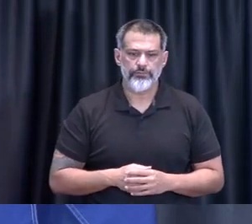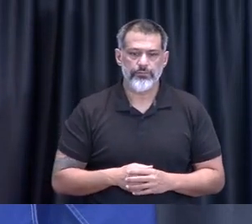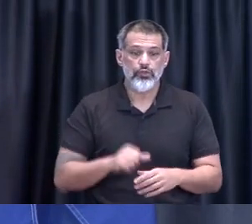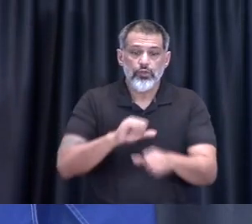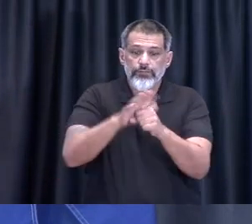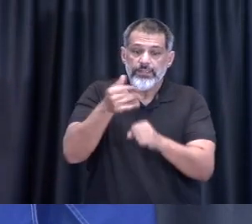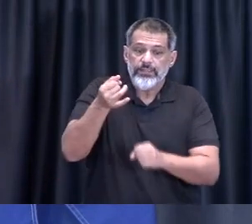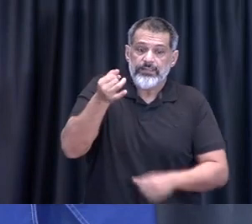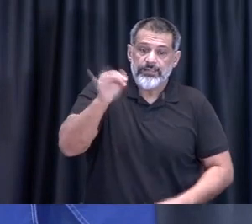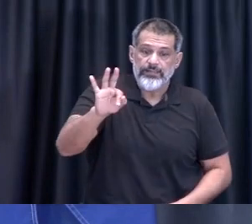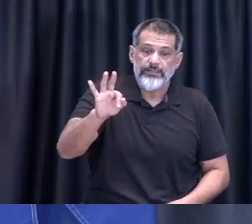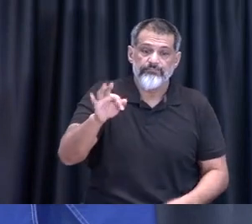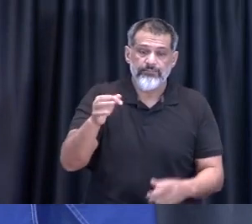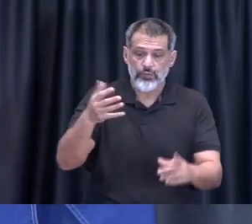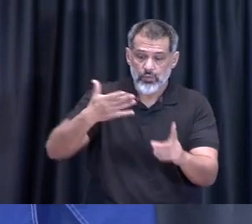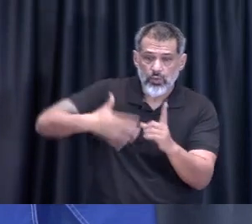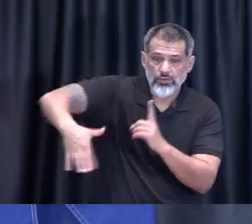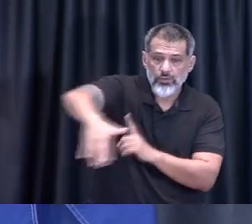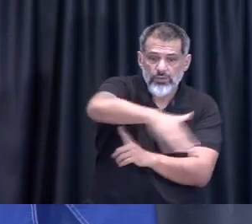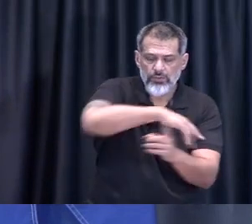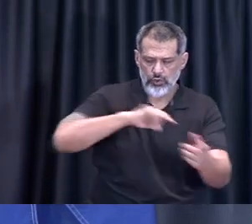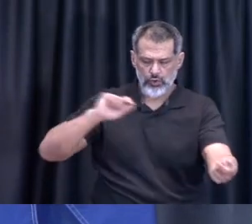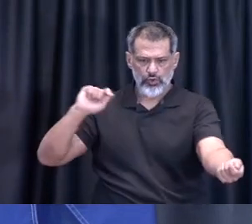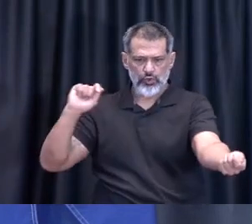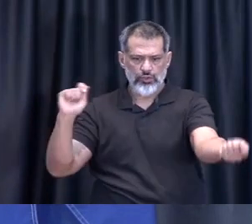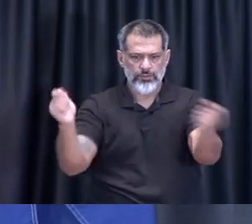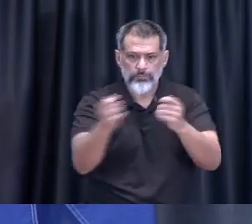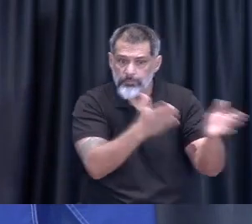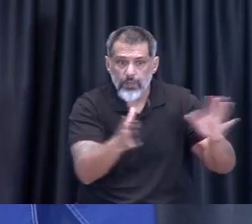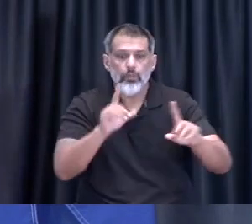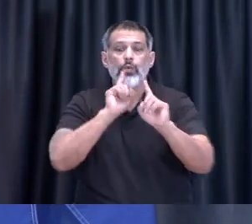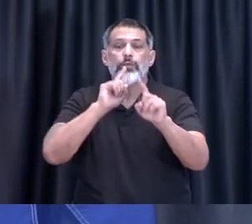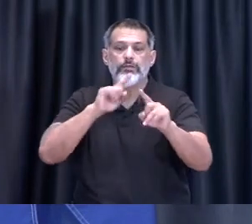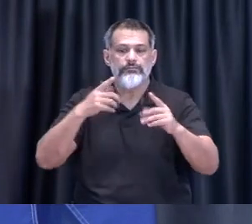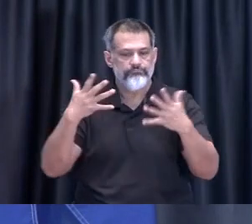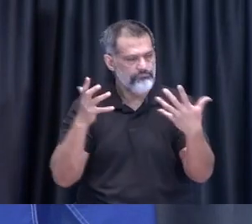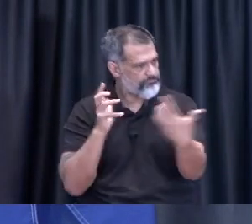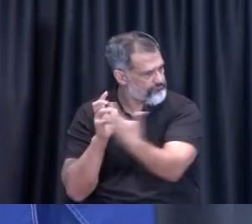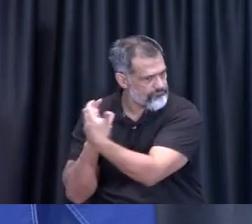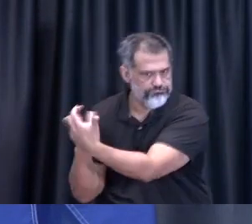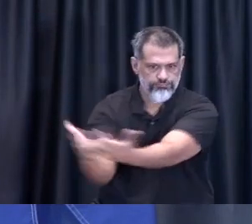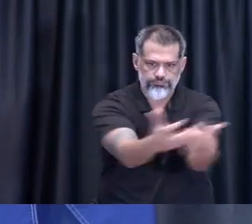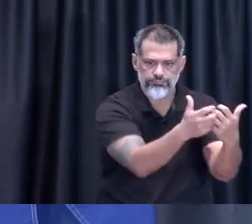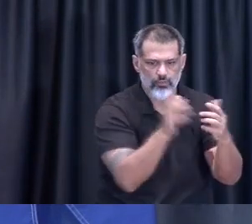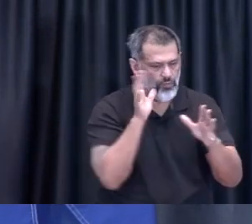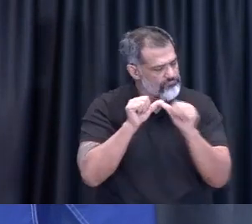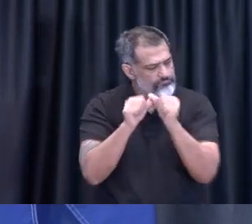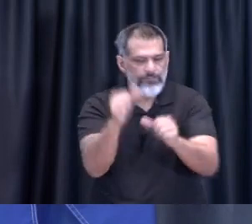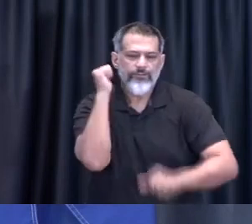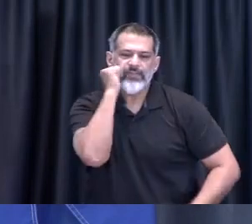evolved, so have our planning and response. And this work is continuing every day.